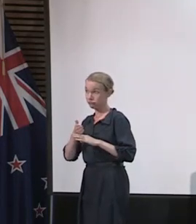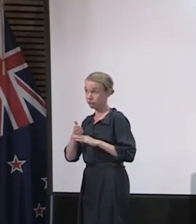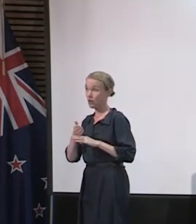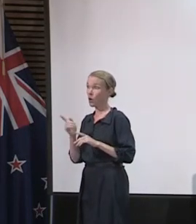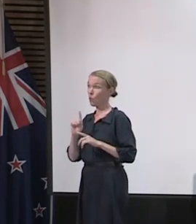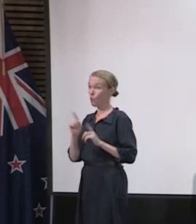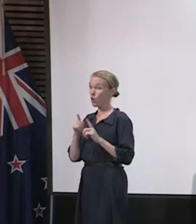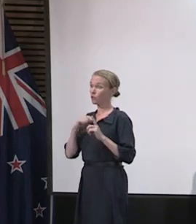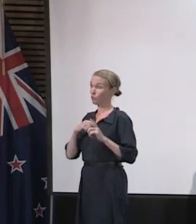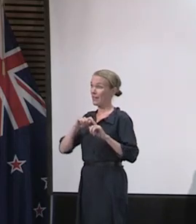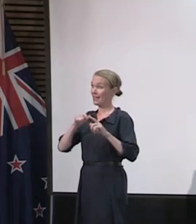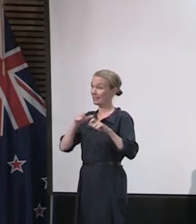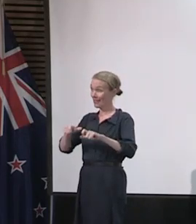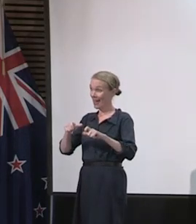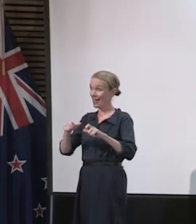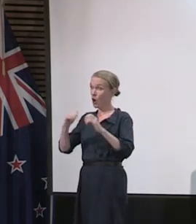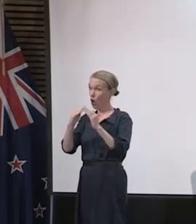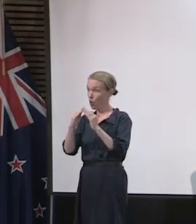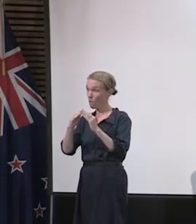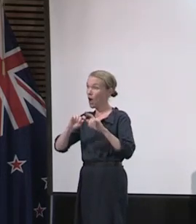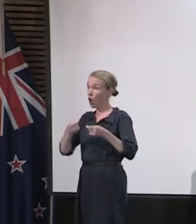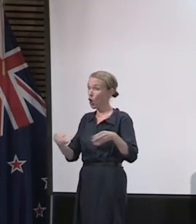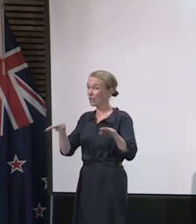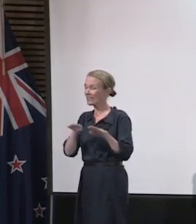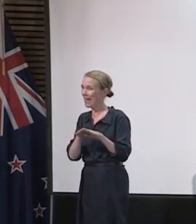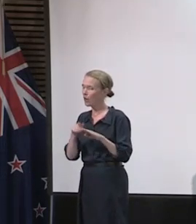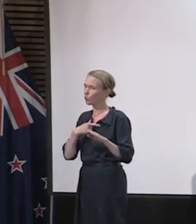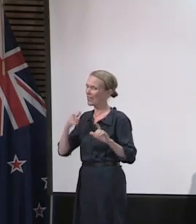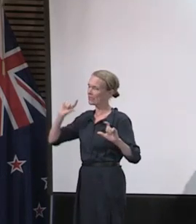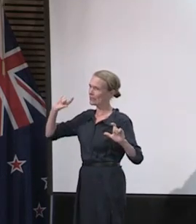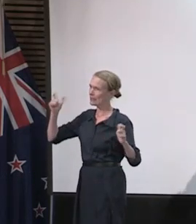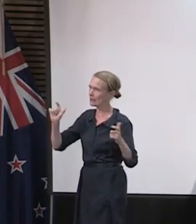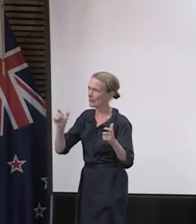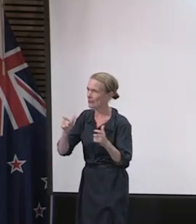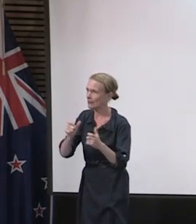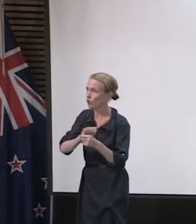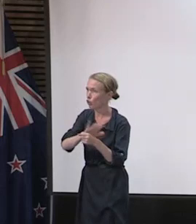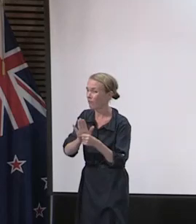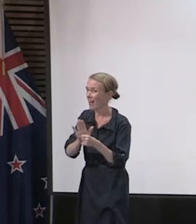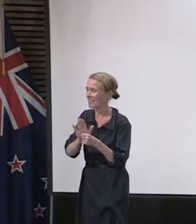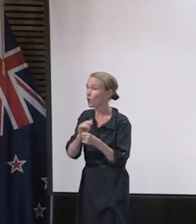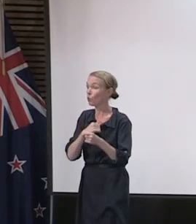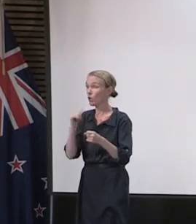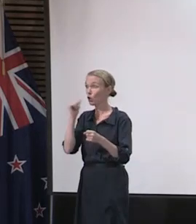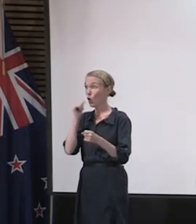period of time, but what we've successfully done is really locked in guarantees that we have made the progress we